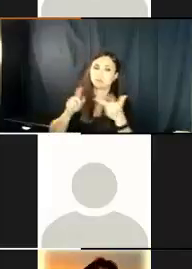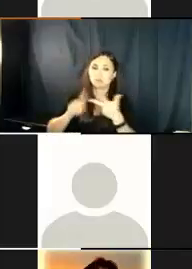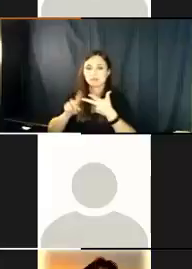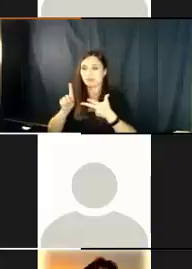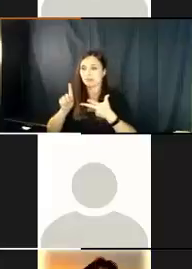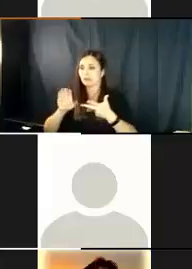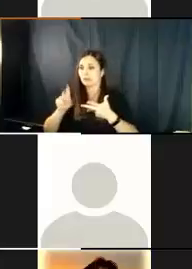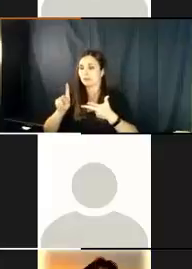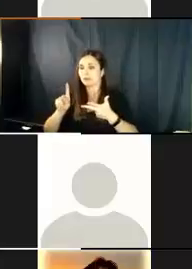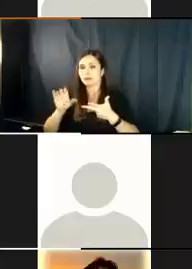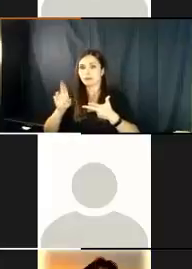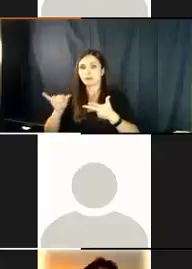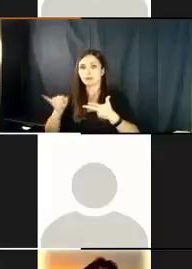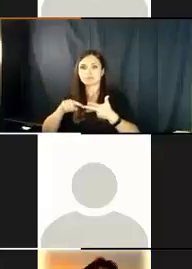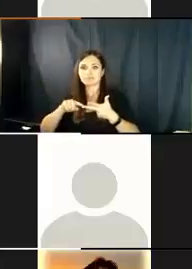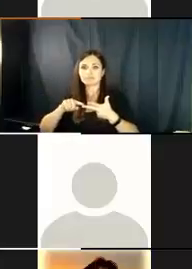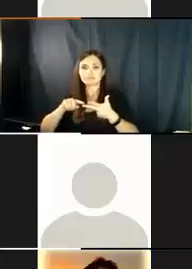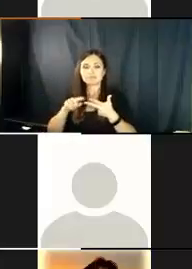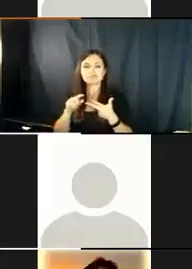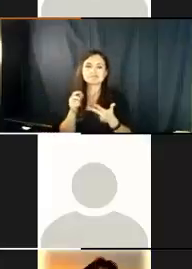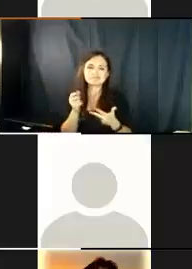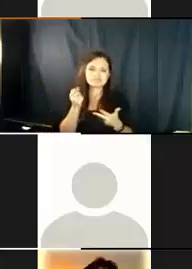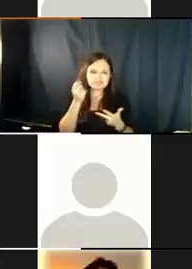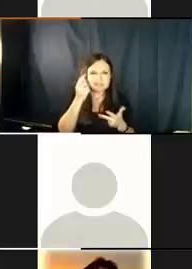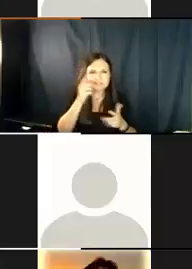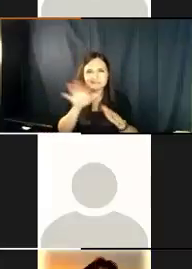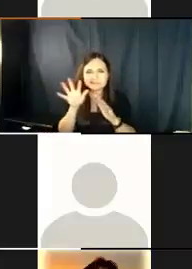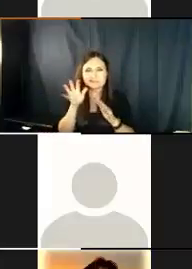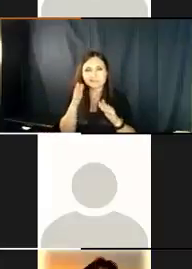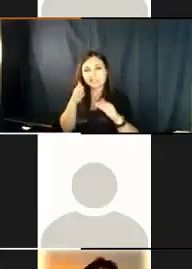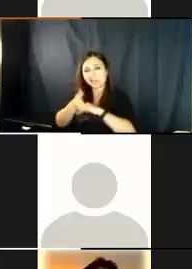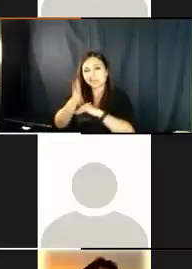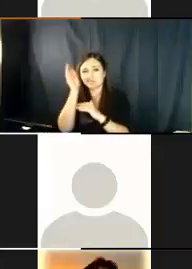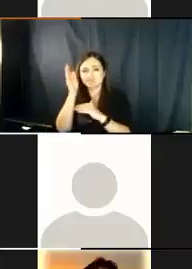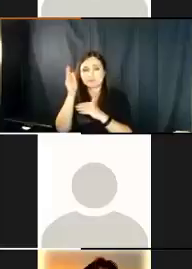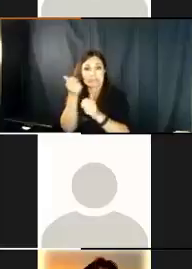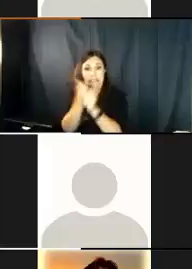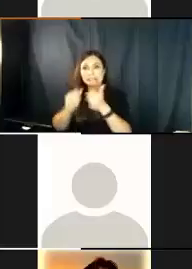So I encourage you after this presentation, do a google search on either one and all three